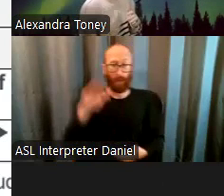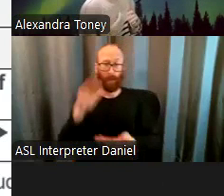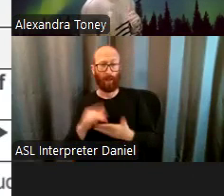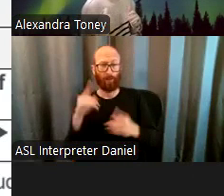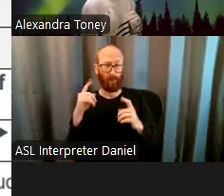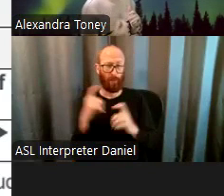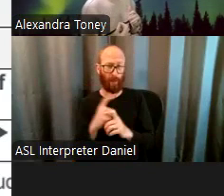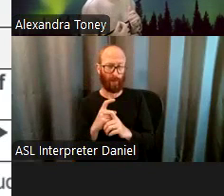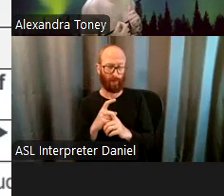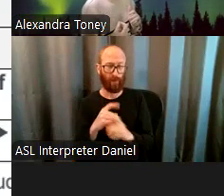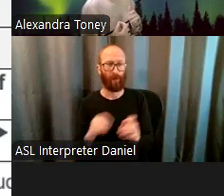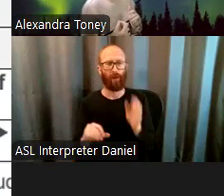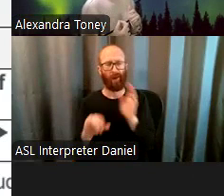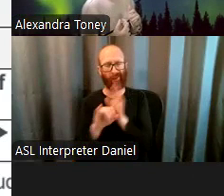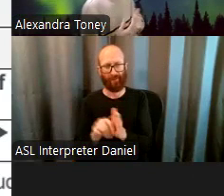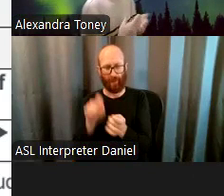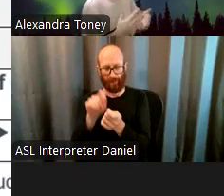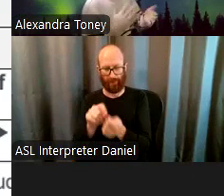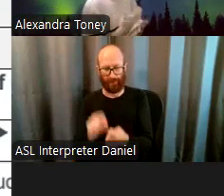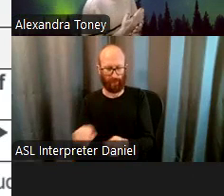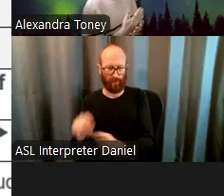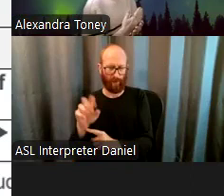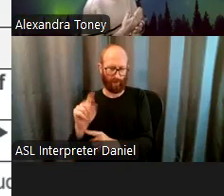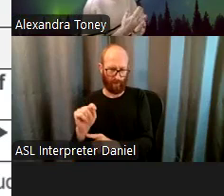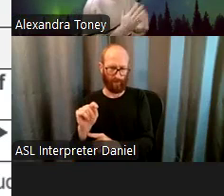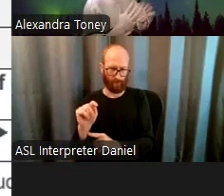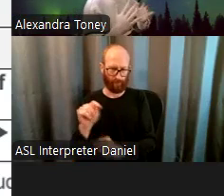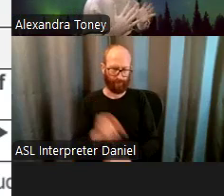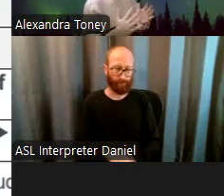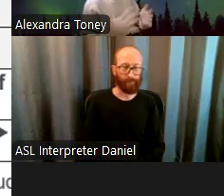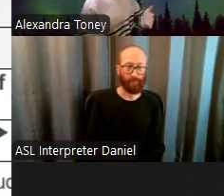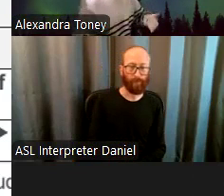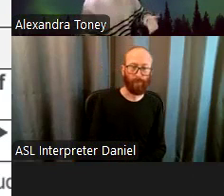identifying details of the text. As we're teaching students, we can support them to